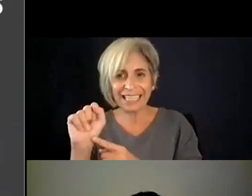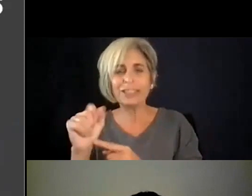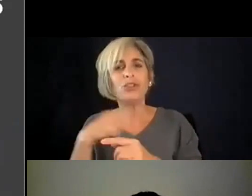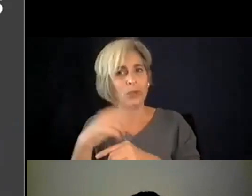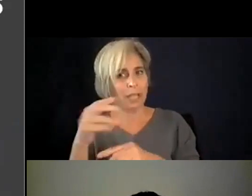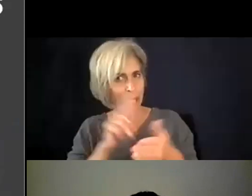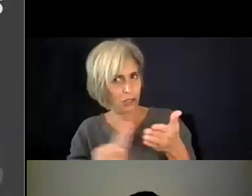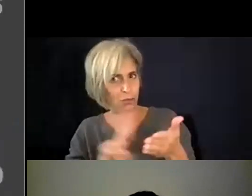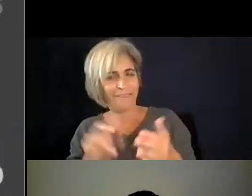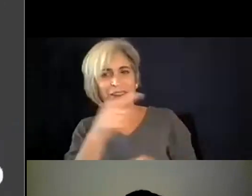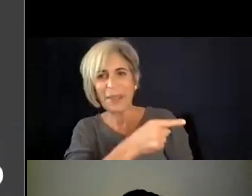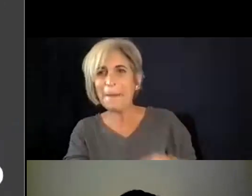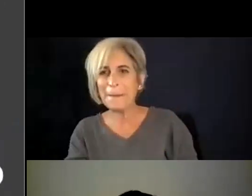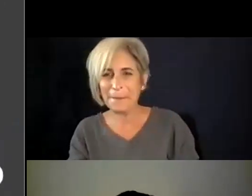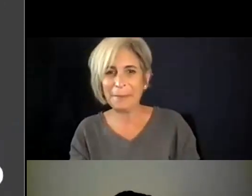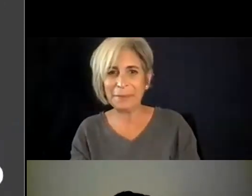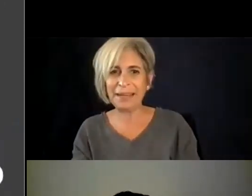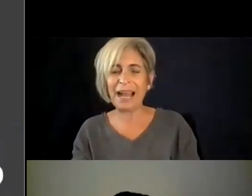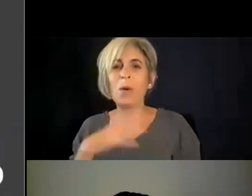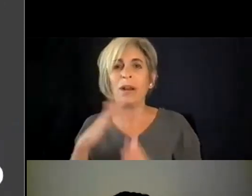I'd like to leave you with this.